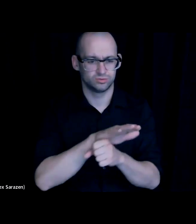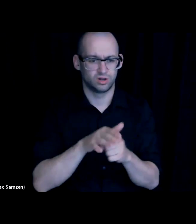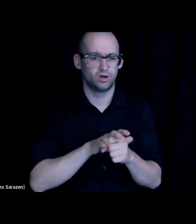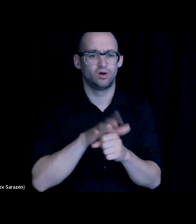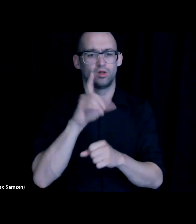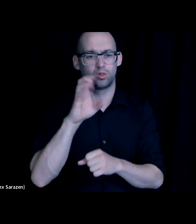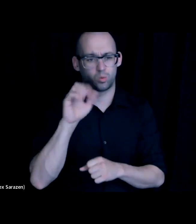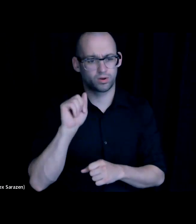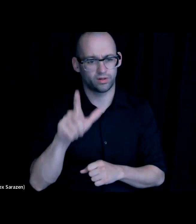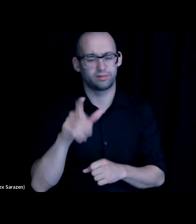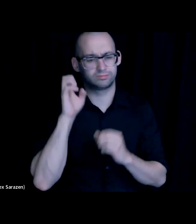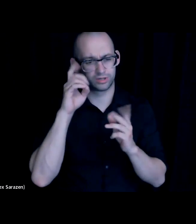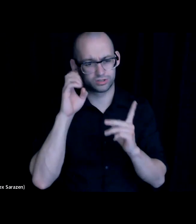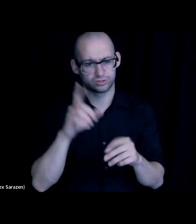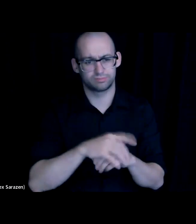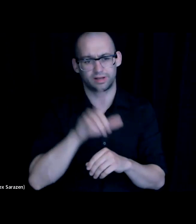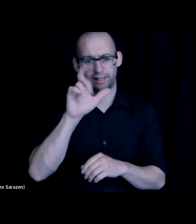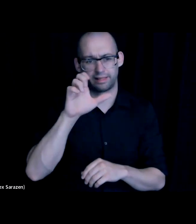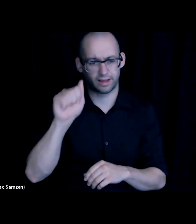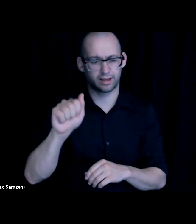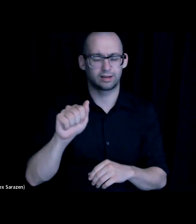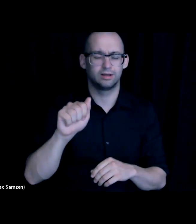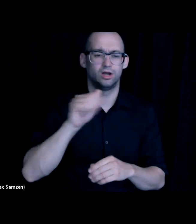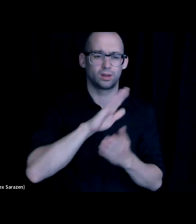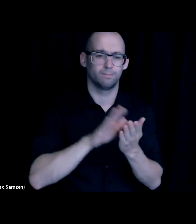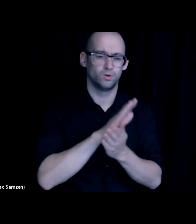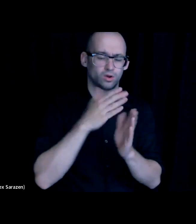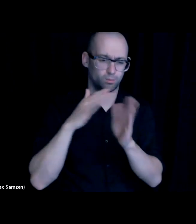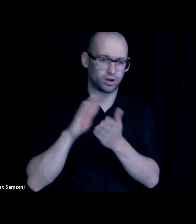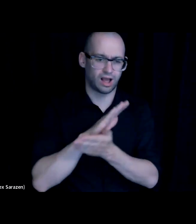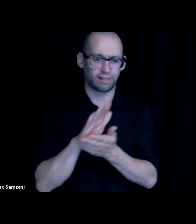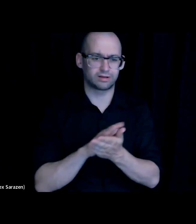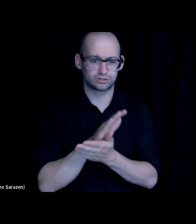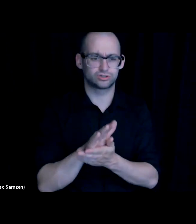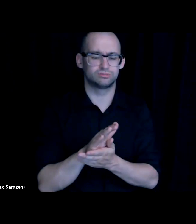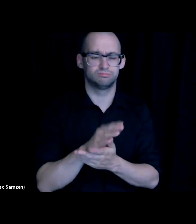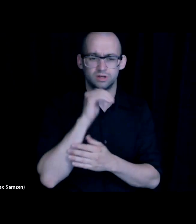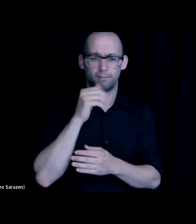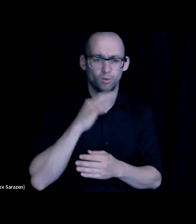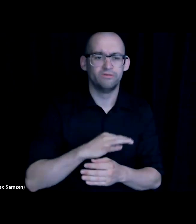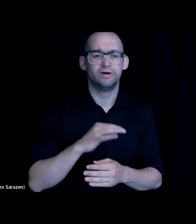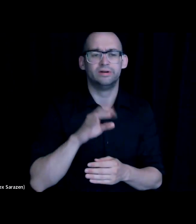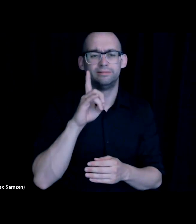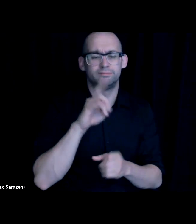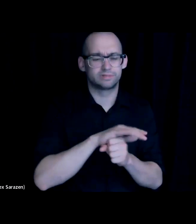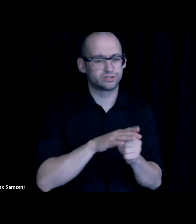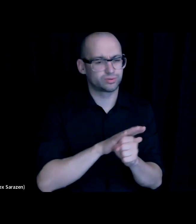Les a community college non-credit sector, the the districts libraries might be funded